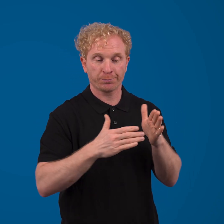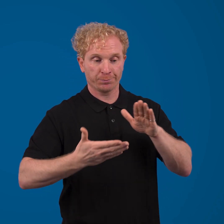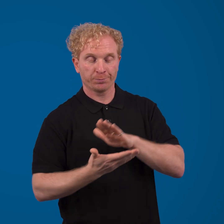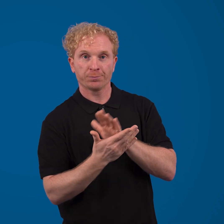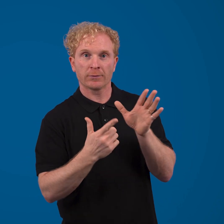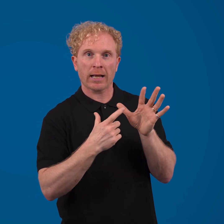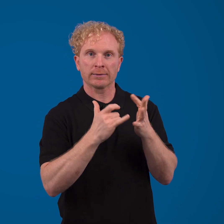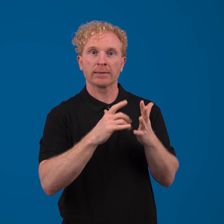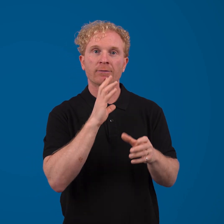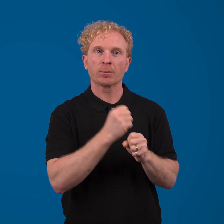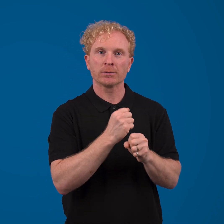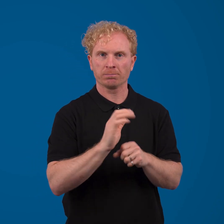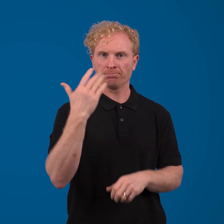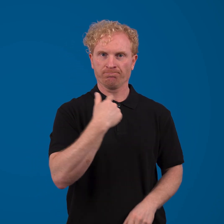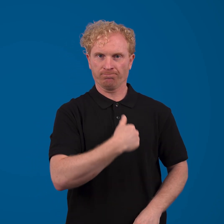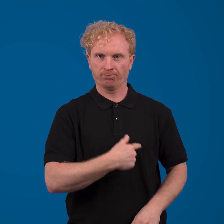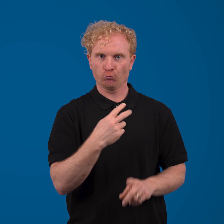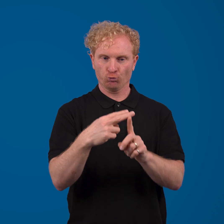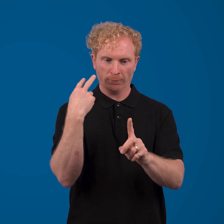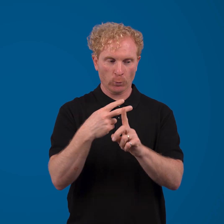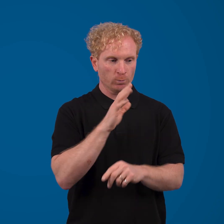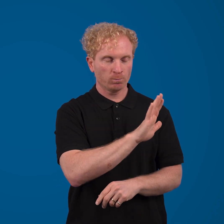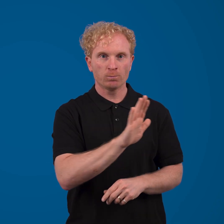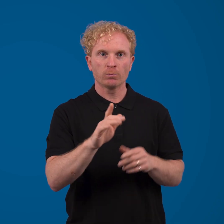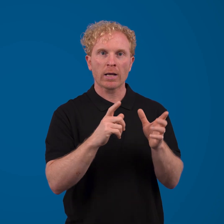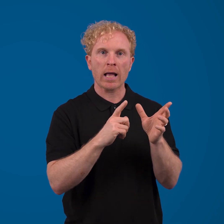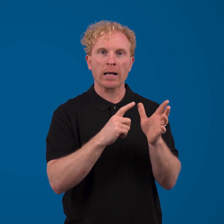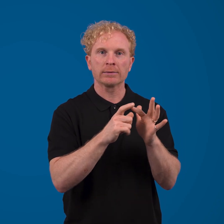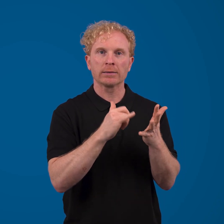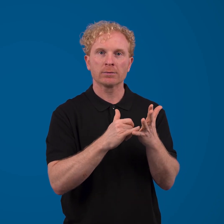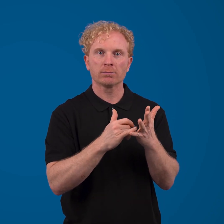Under ADS, governments were committed to reviewing ADS